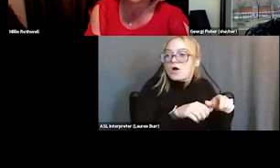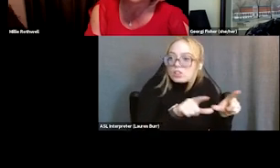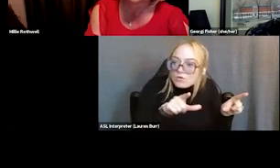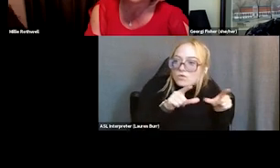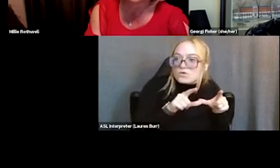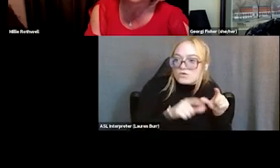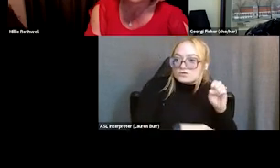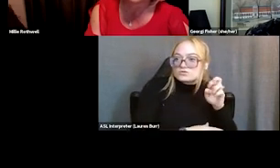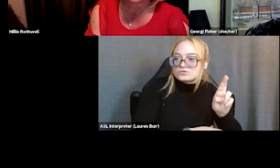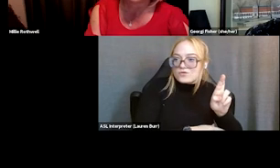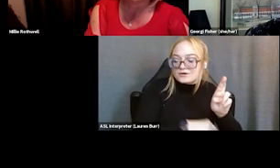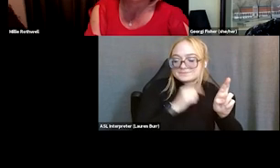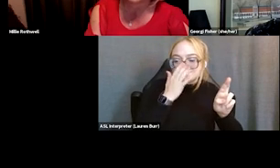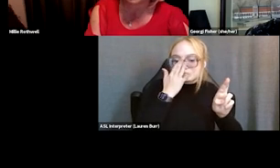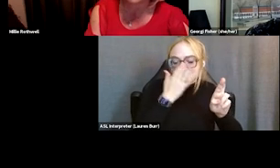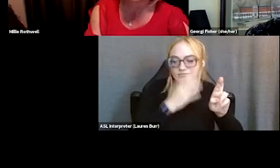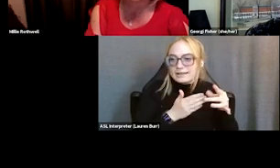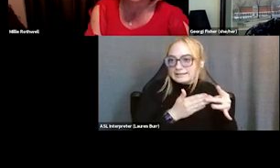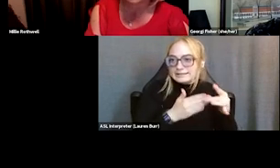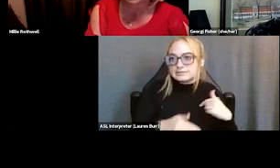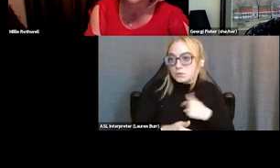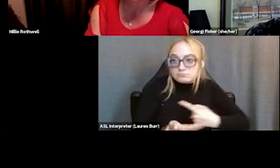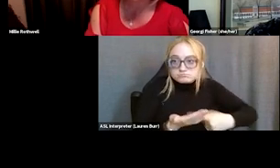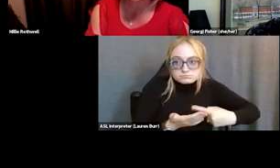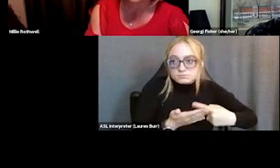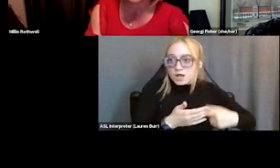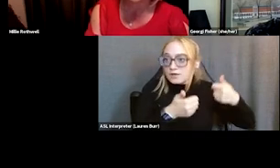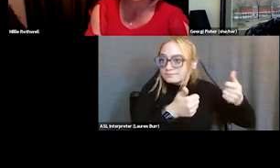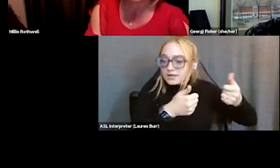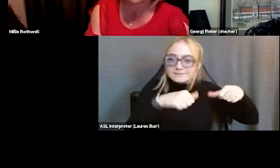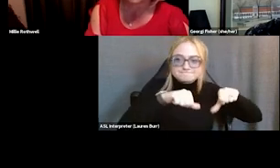and we just talk about like what's working, what's not working, what do we need to do to make this